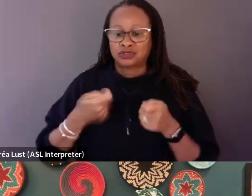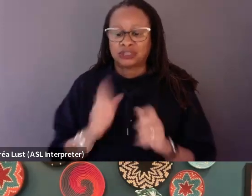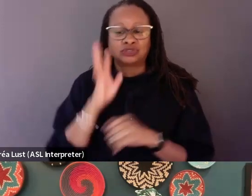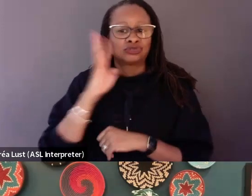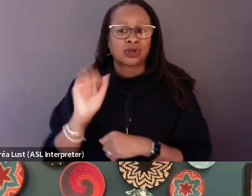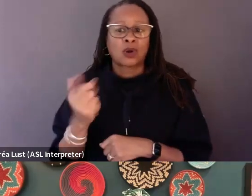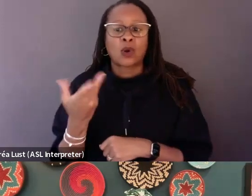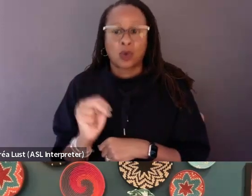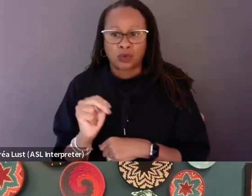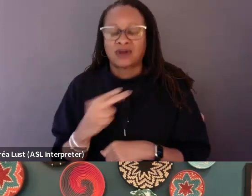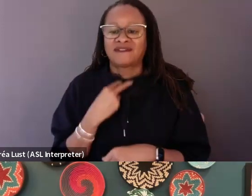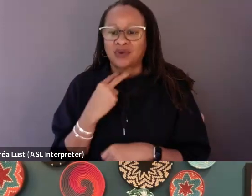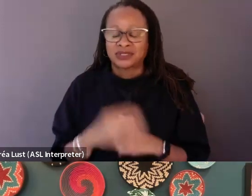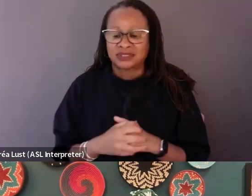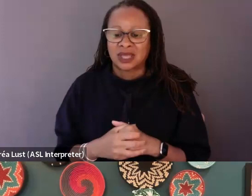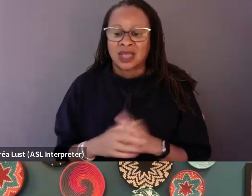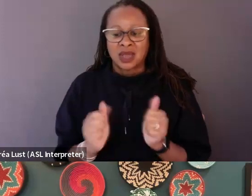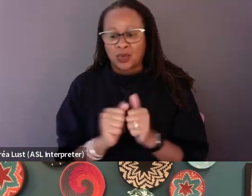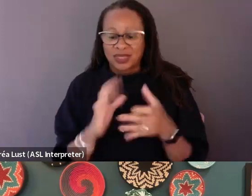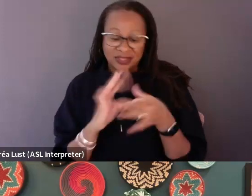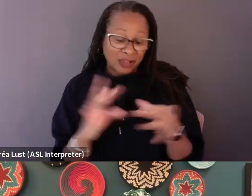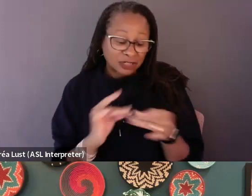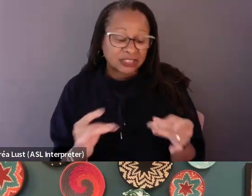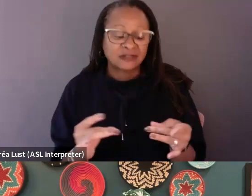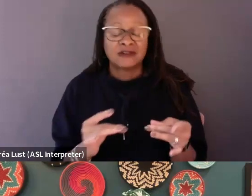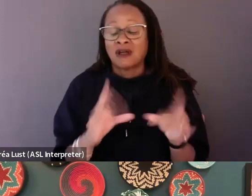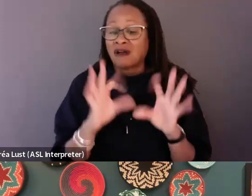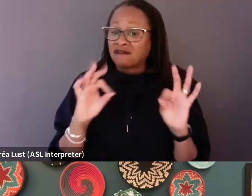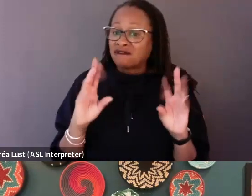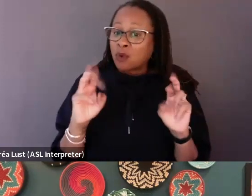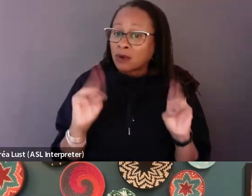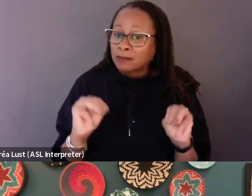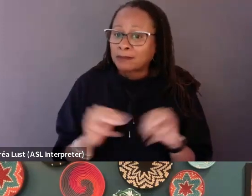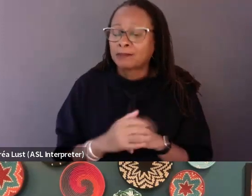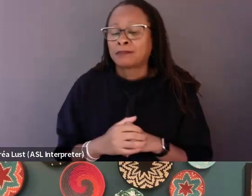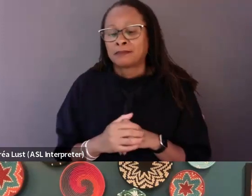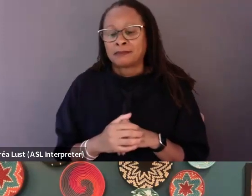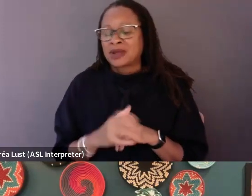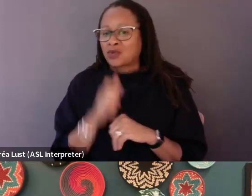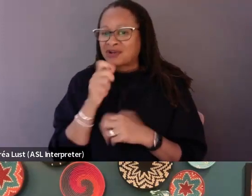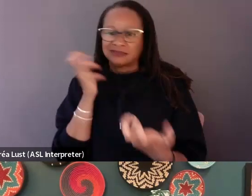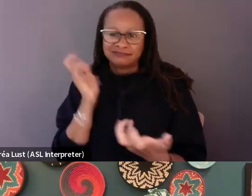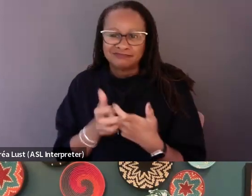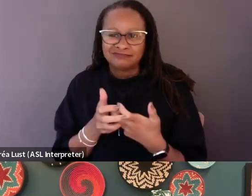We're trying to play with narrative, with form. We're not kind of, you know, conforming to this sort of gaze